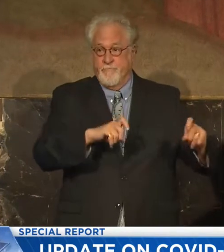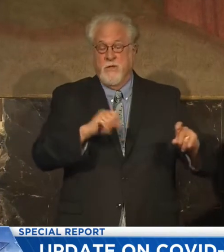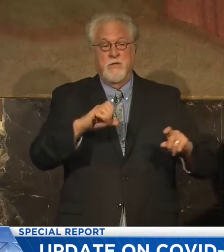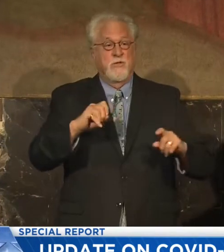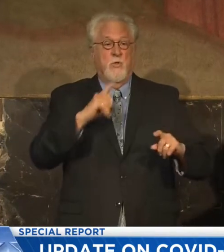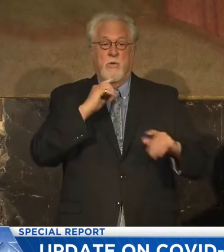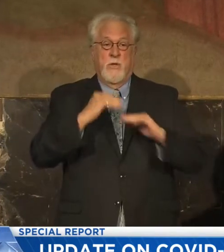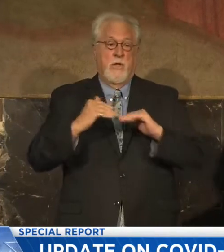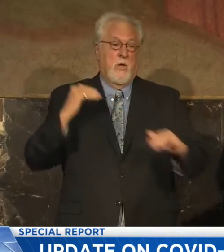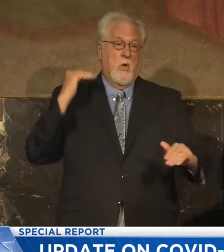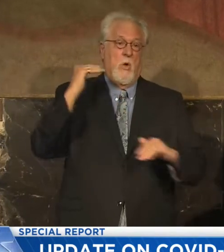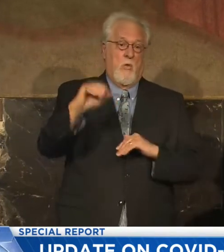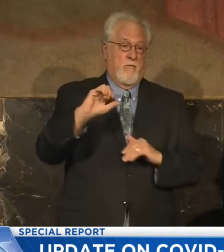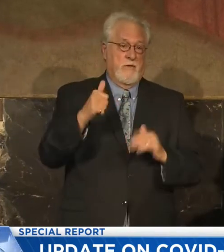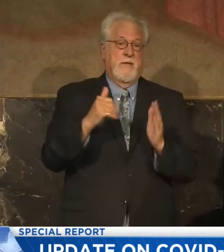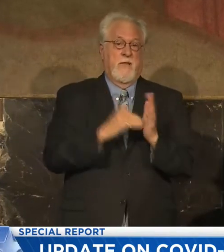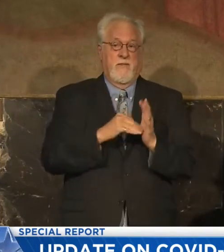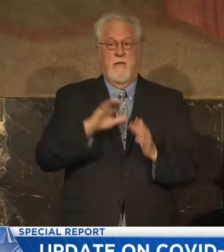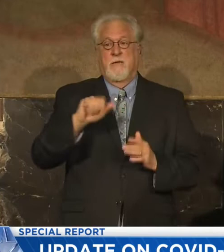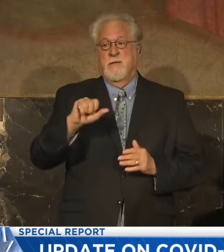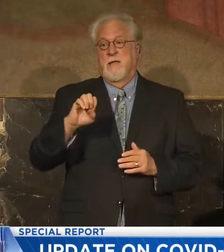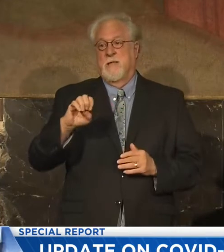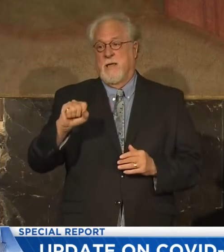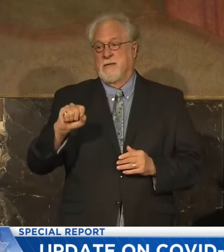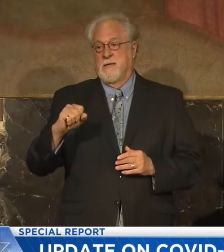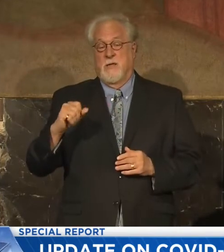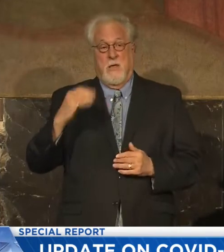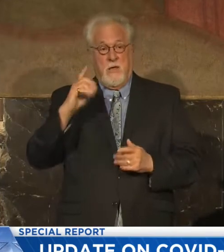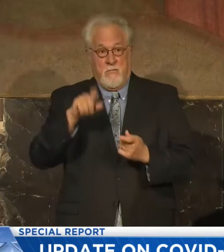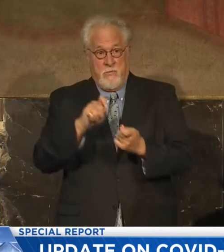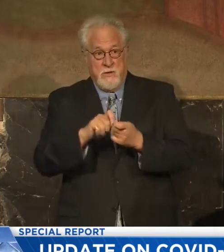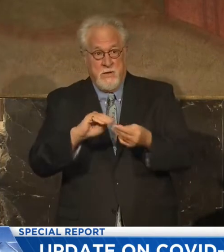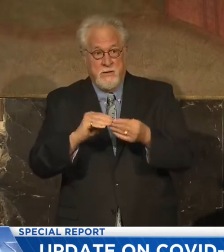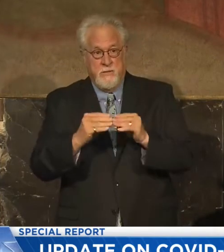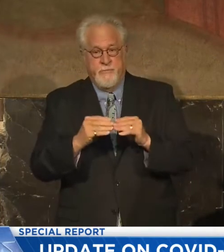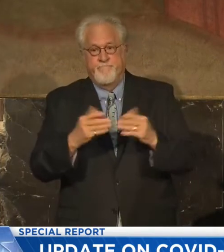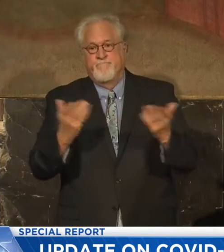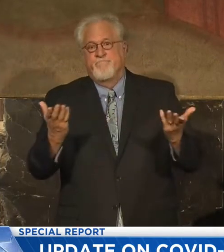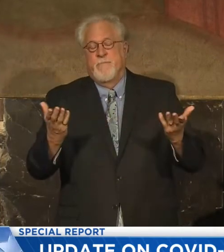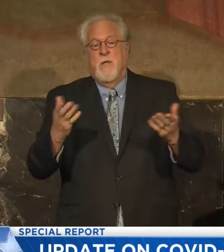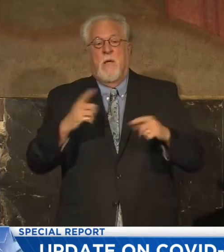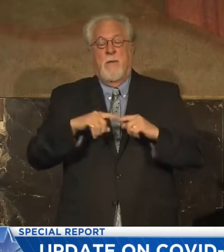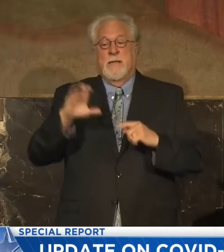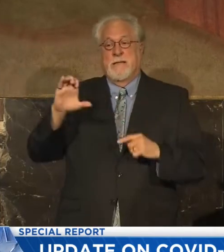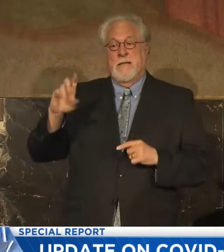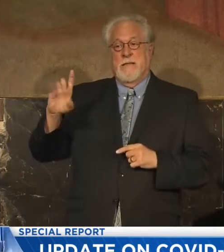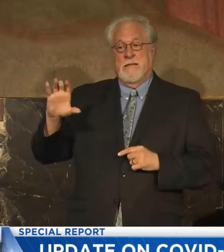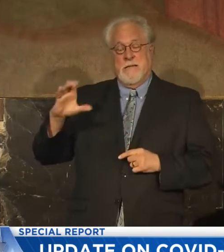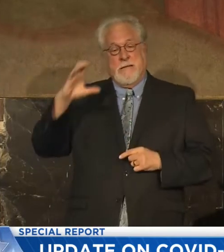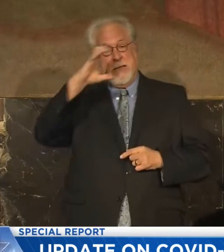THERE WERE A NUMBER OF INDIVIDUALS OUT THERE WHO HAVE COVID-19 WHO HAVE NOT BEEN TESTED. SO THERE ARE WELL OVER 10,000